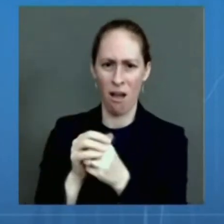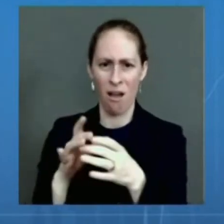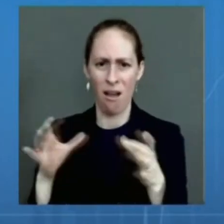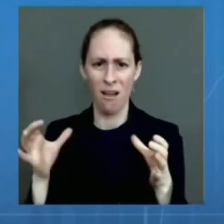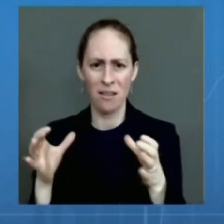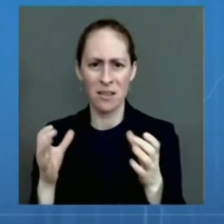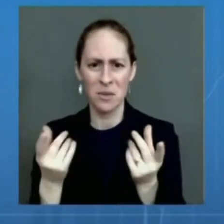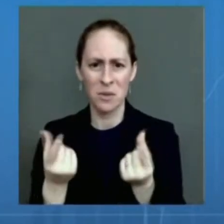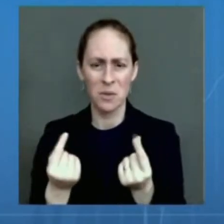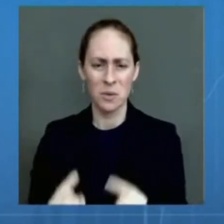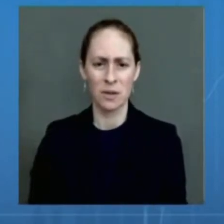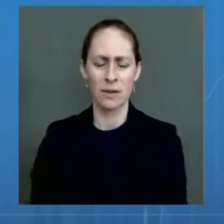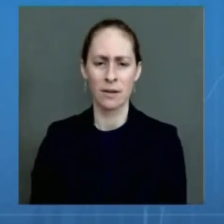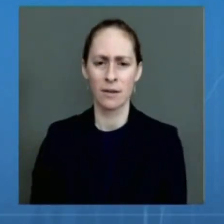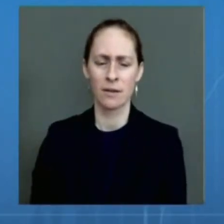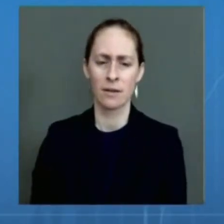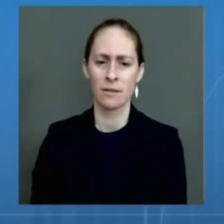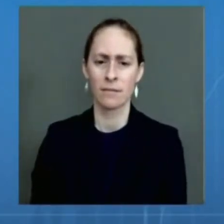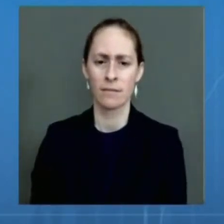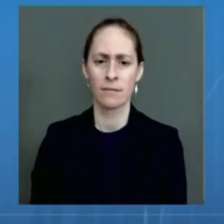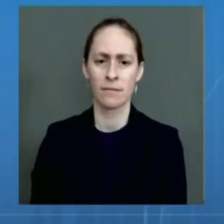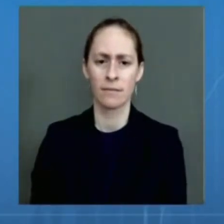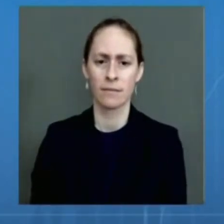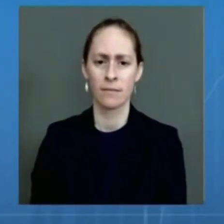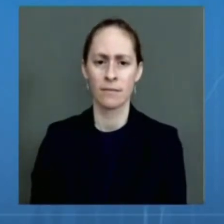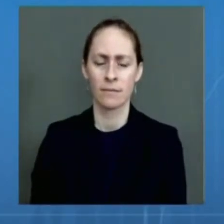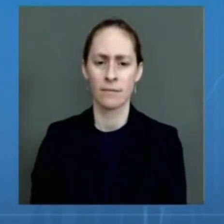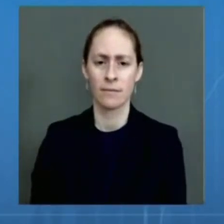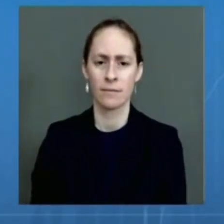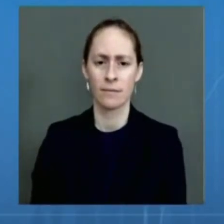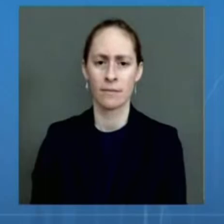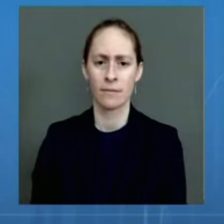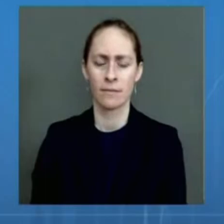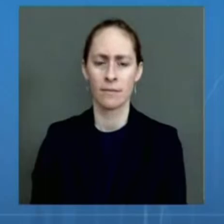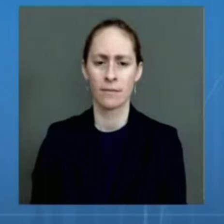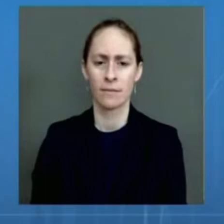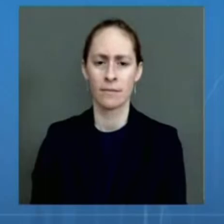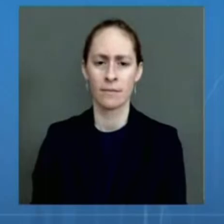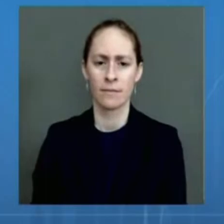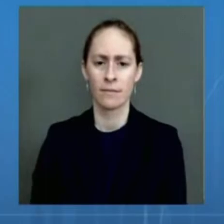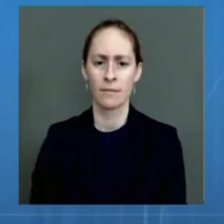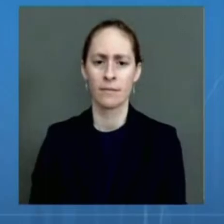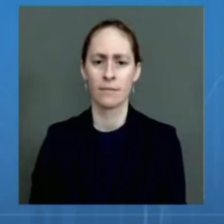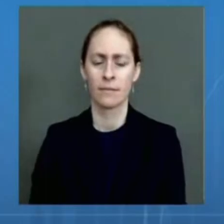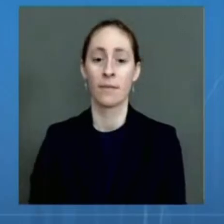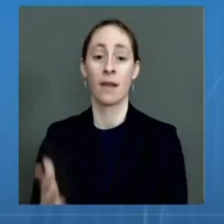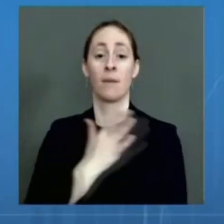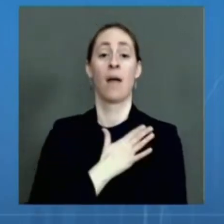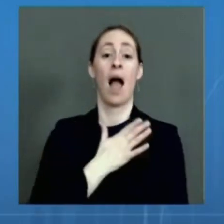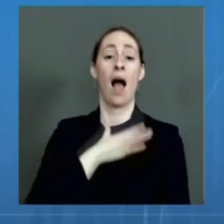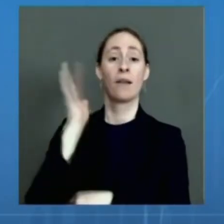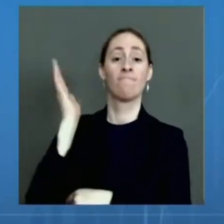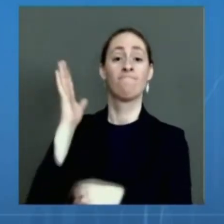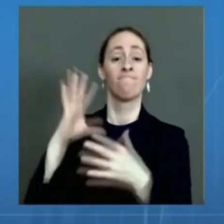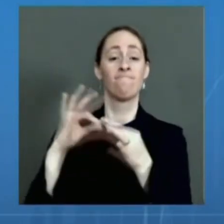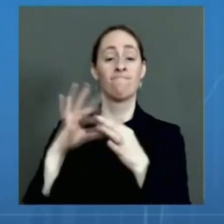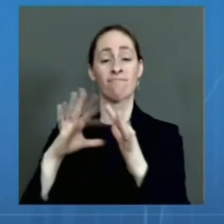I MEAN OBVIOUSLY THAT'S THE REASON WHY I HAVE SPENT ESSENTIALLY MY ENTIRE BRIEF